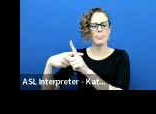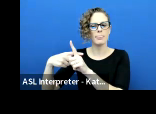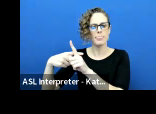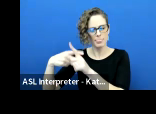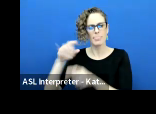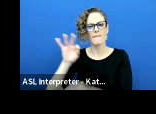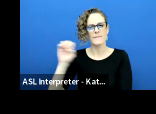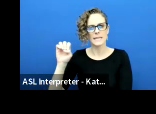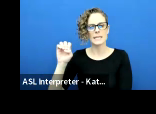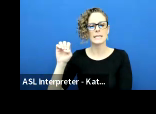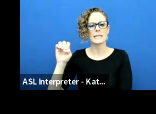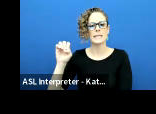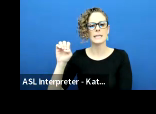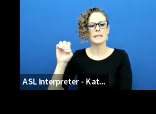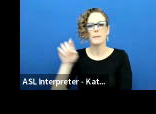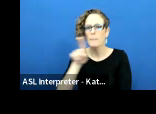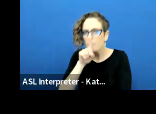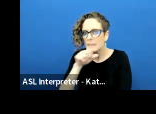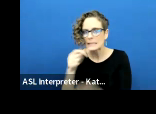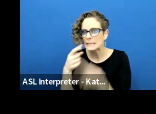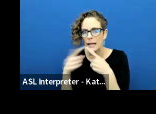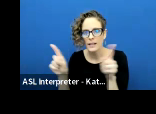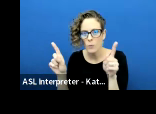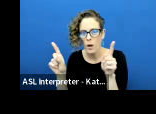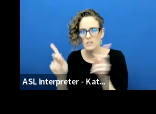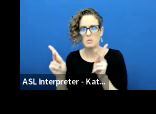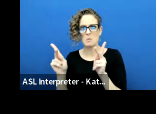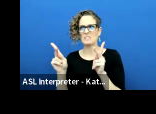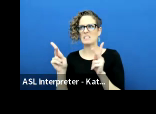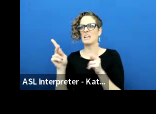without uh telling anyone so a lot of people just threw those things out and replaced it